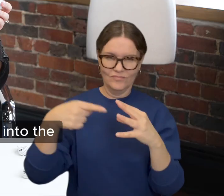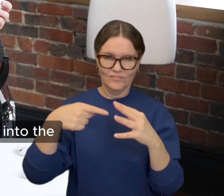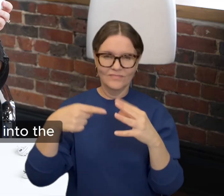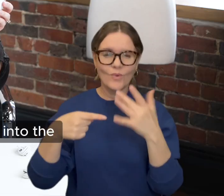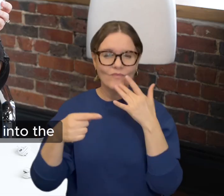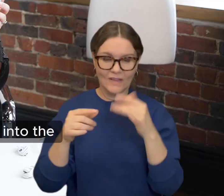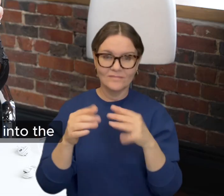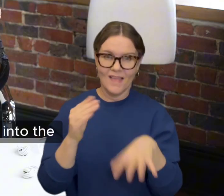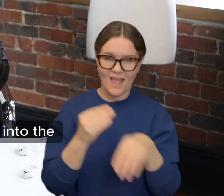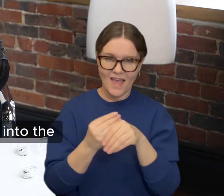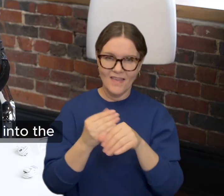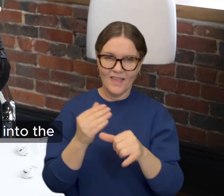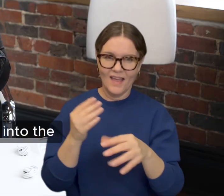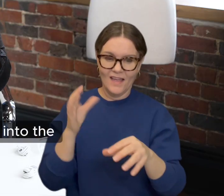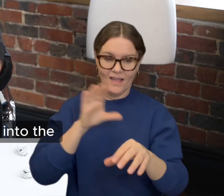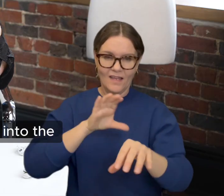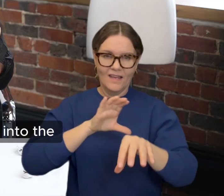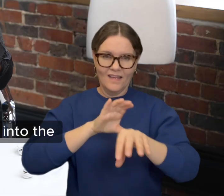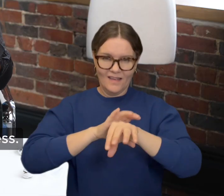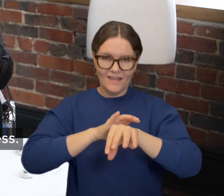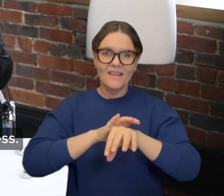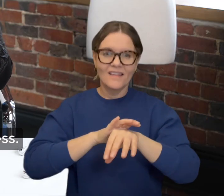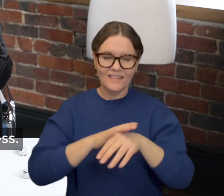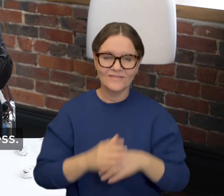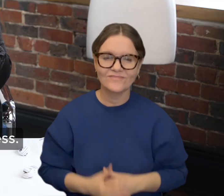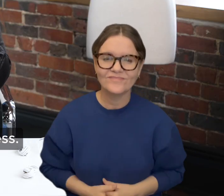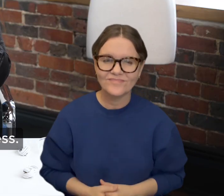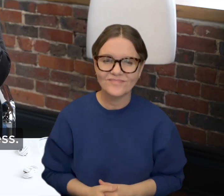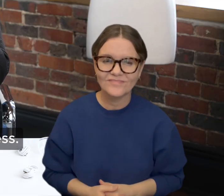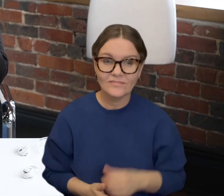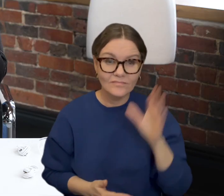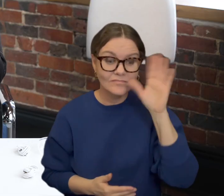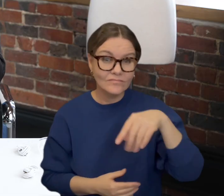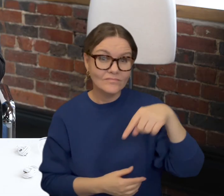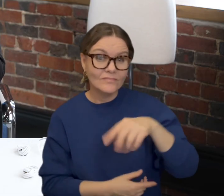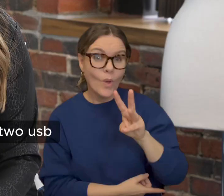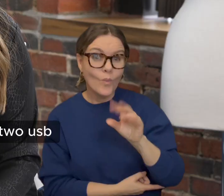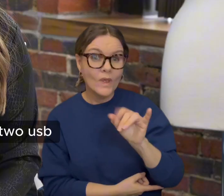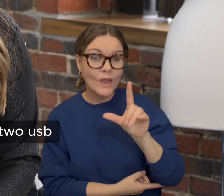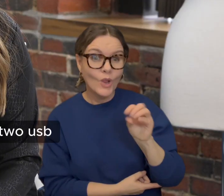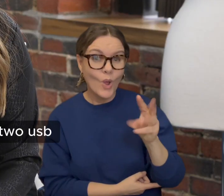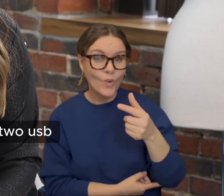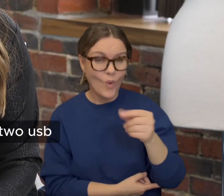you'll just push the breast shield into the front and you'll hear air compress the Willow Go also